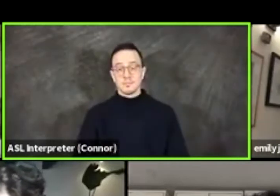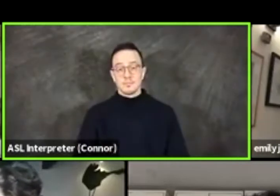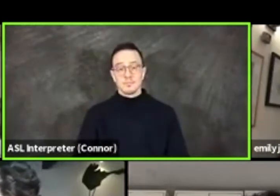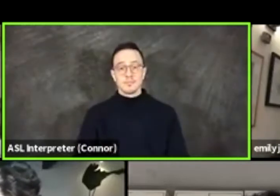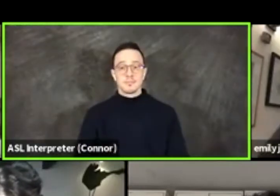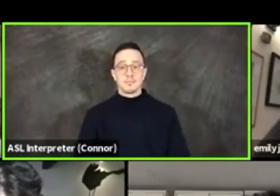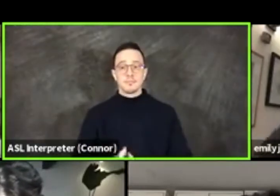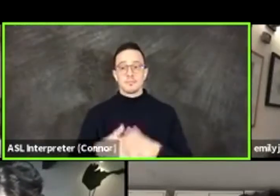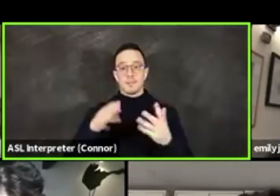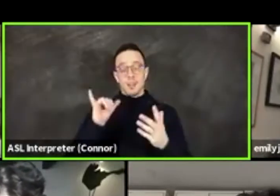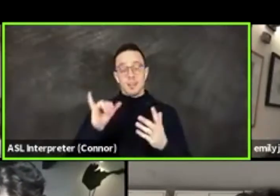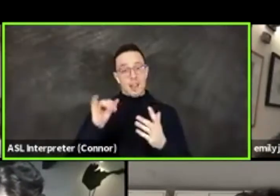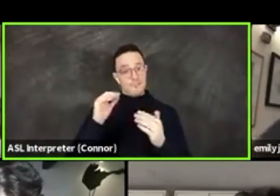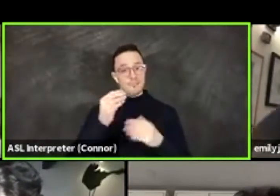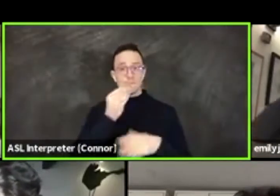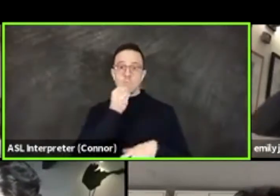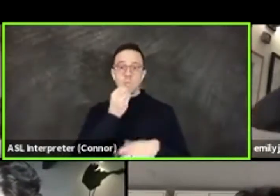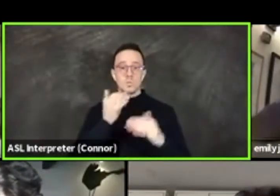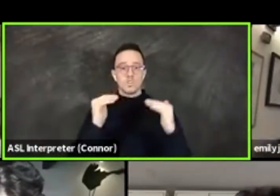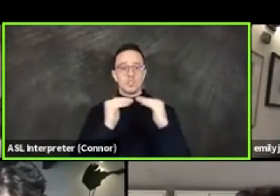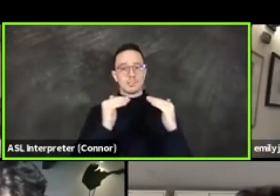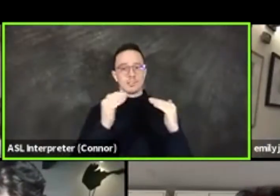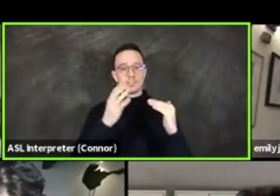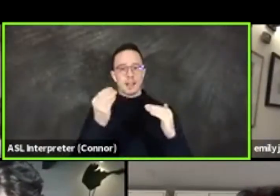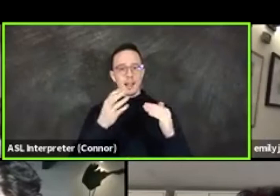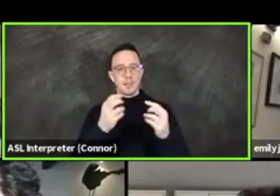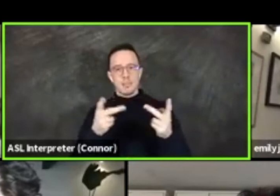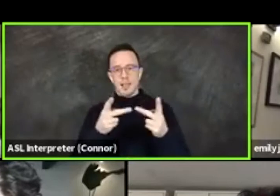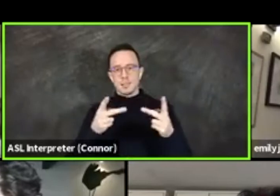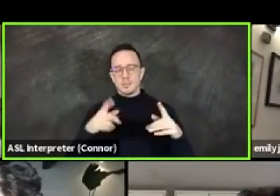THE FOOD JUSTICE, AND THE PLACE UPON WHICH WE ARE GATHERING, AND